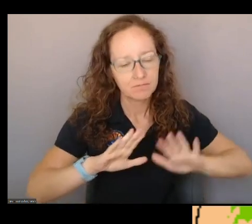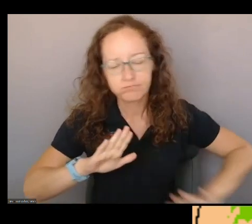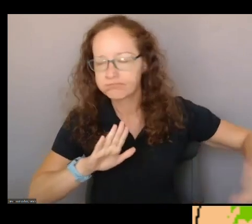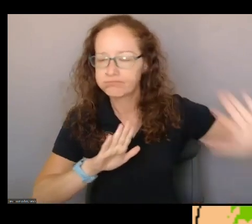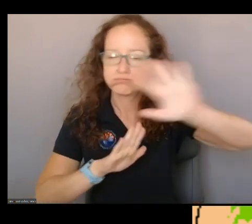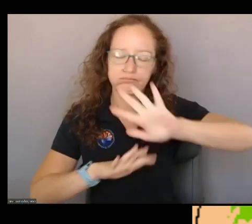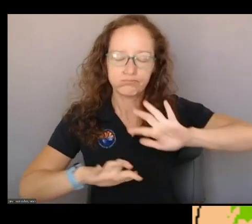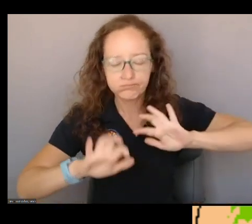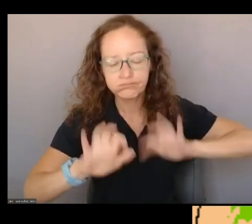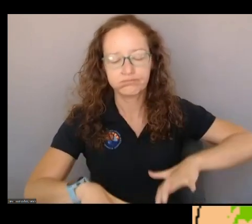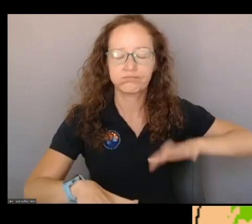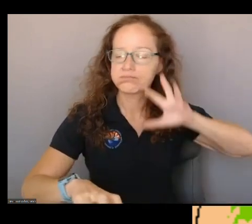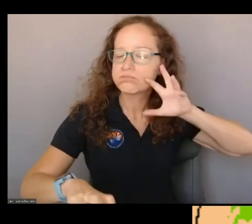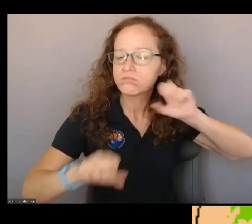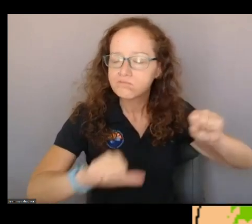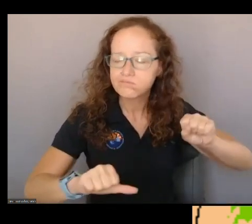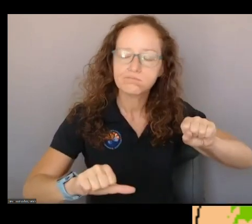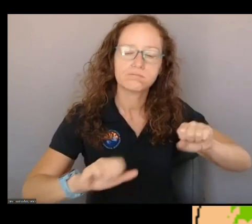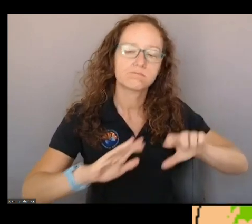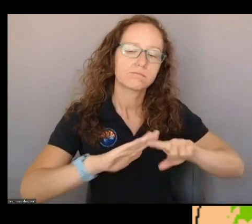definitely like I mentioned, we're going to be watching that